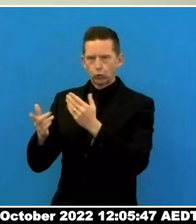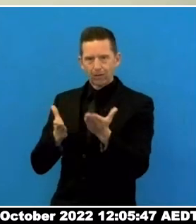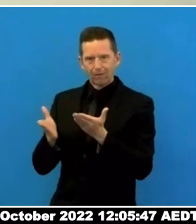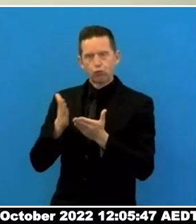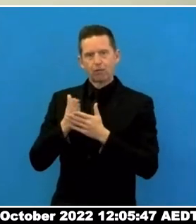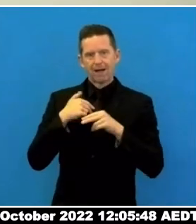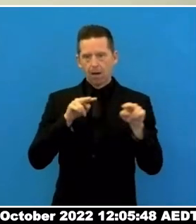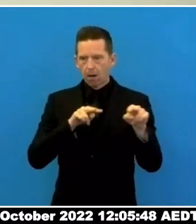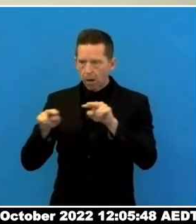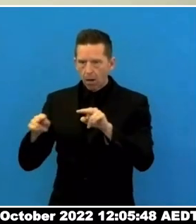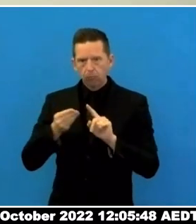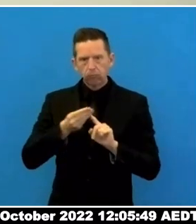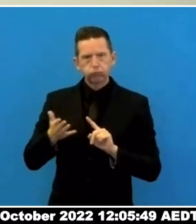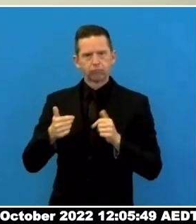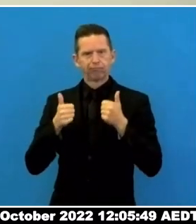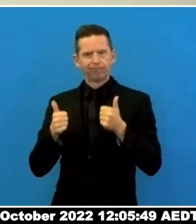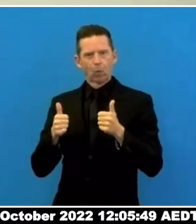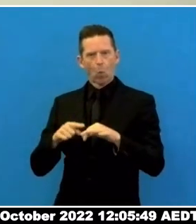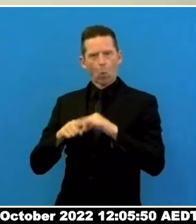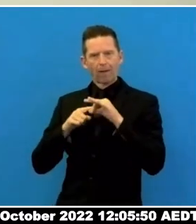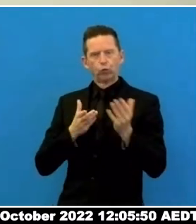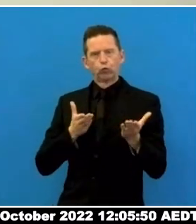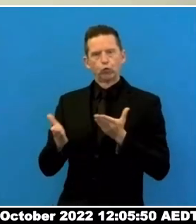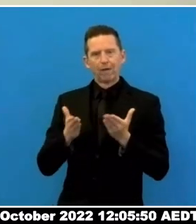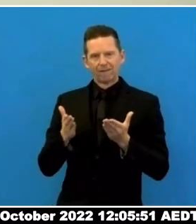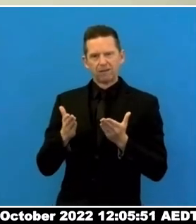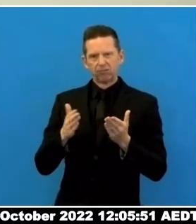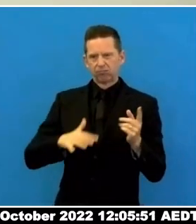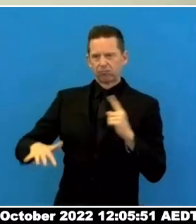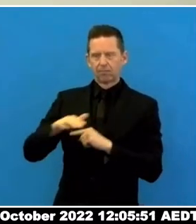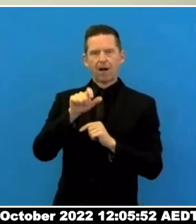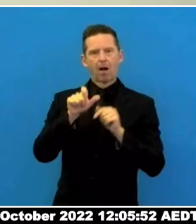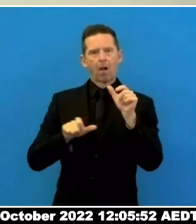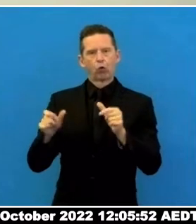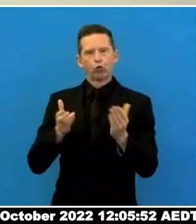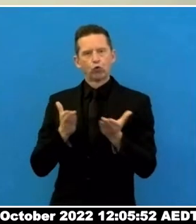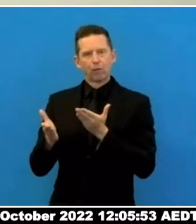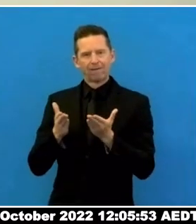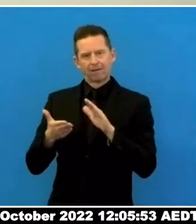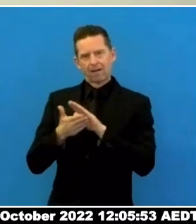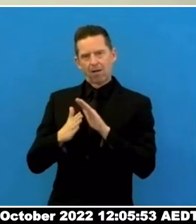the delivery of quality services across the client services stream of Foundation House which includes the metropolitan areas.